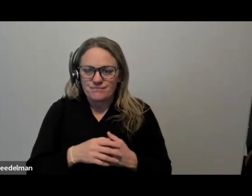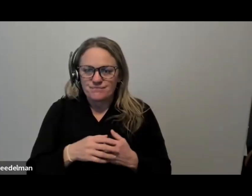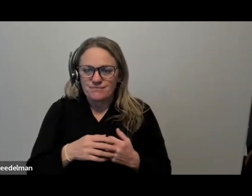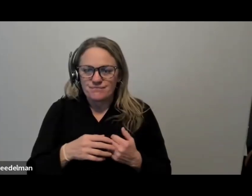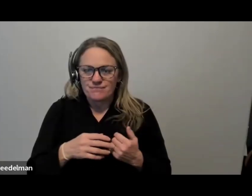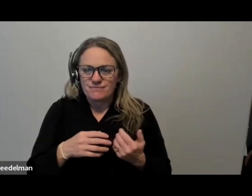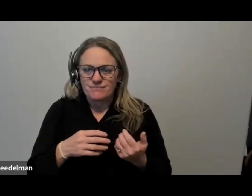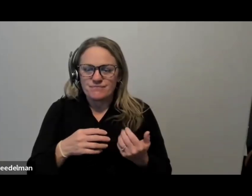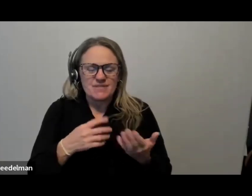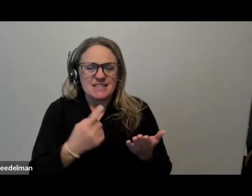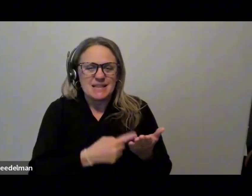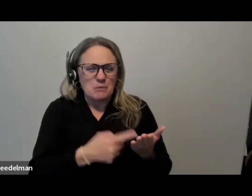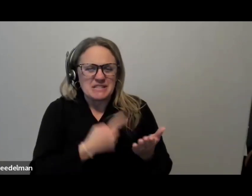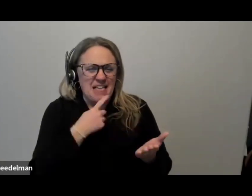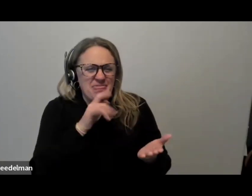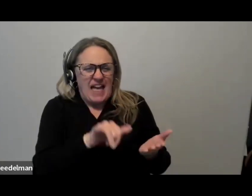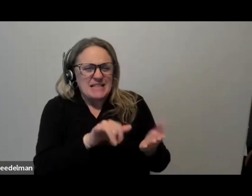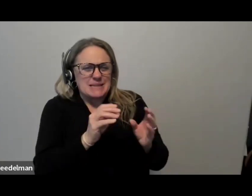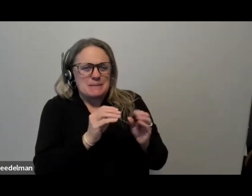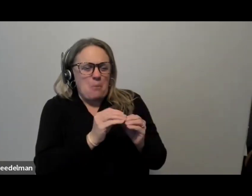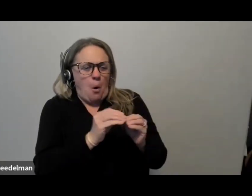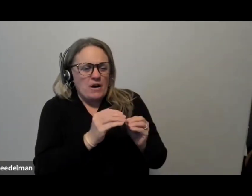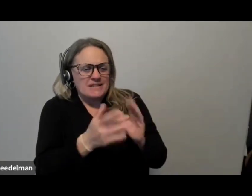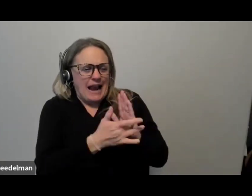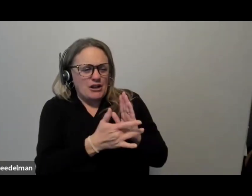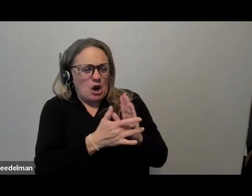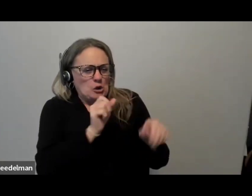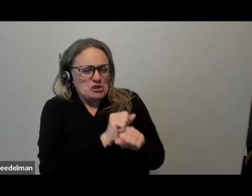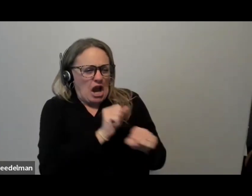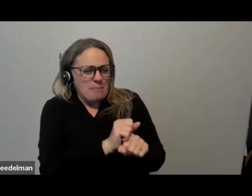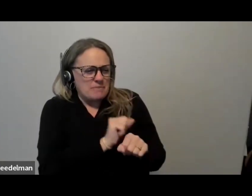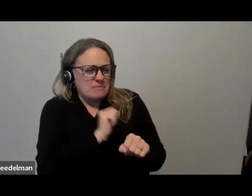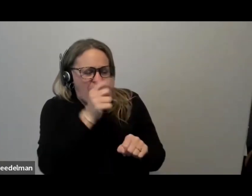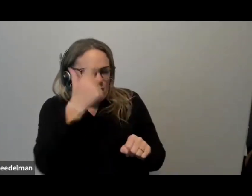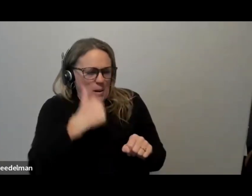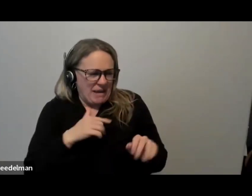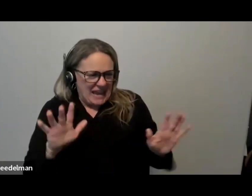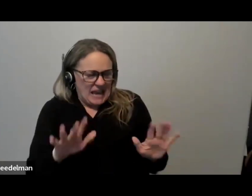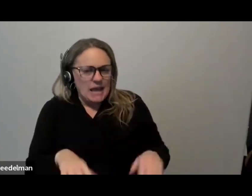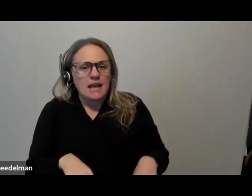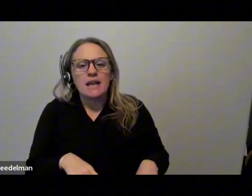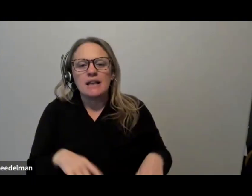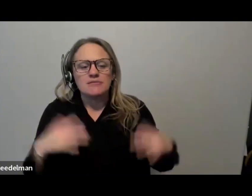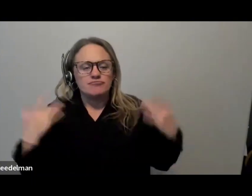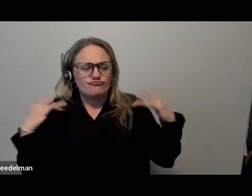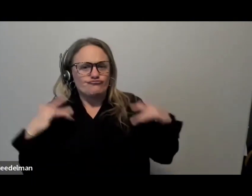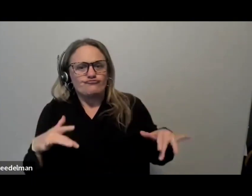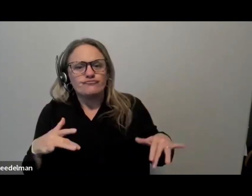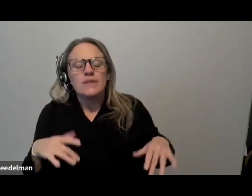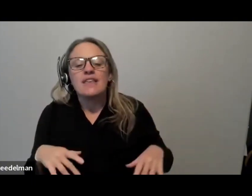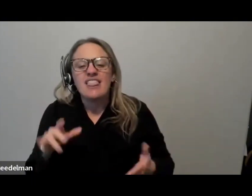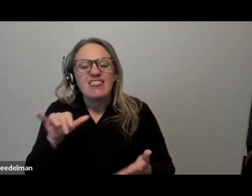And I think that's a very, it's maybe an immature or sorry, an immature organizational perspective on necessity, but I think that's what